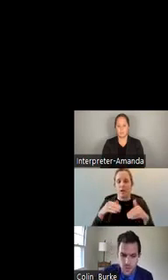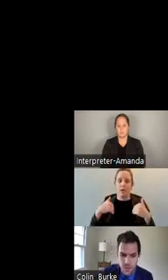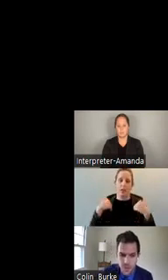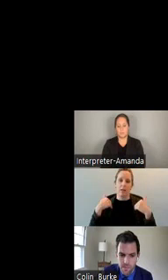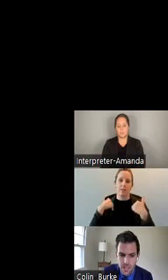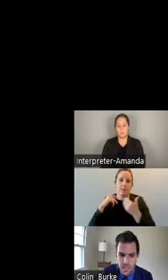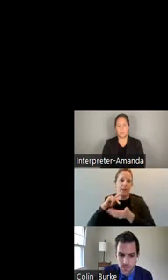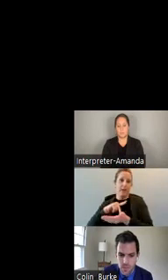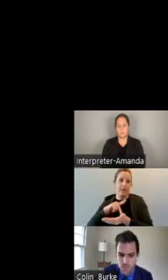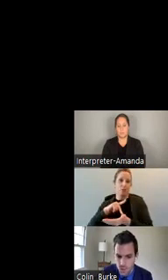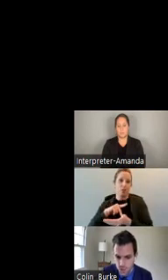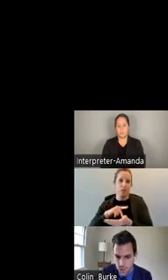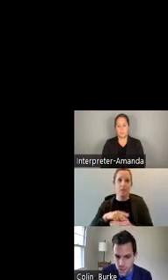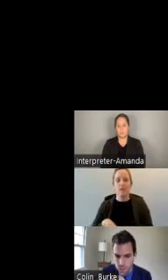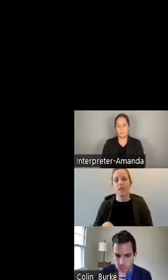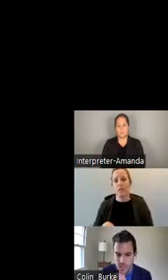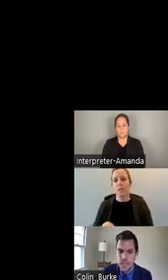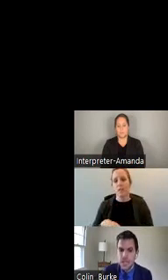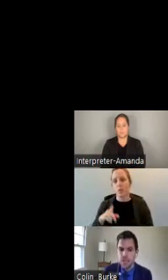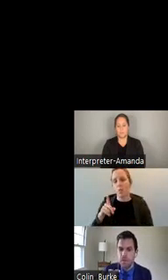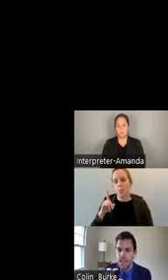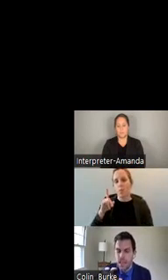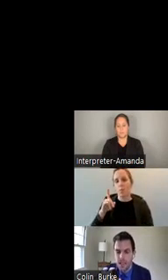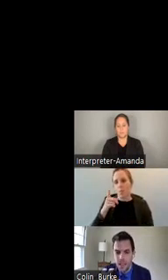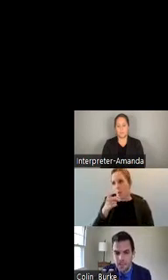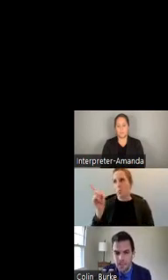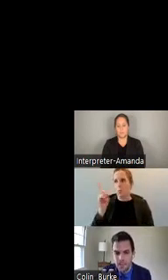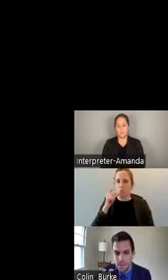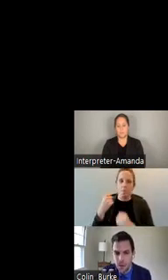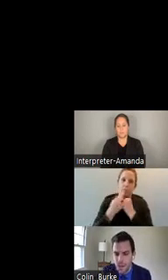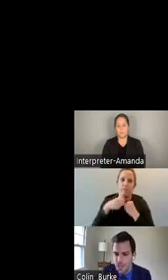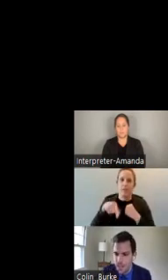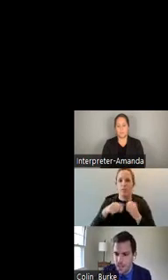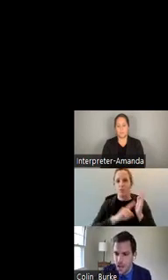those sources of funding for This research that I'll present and then I want to just set the